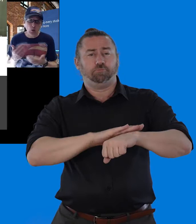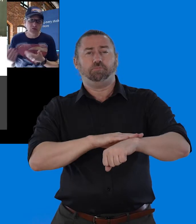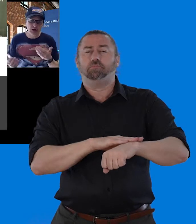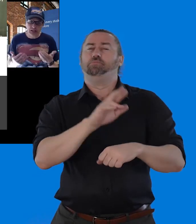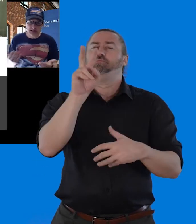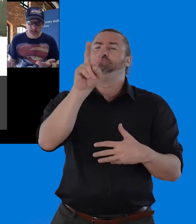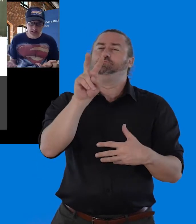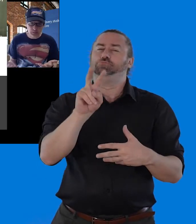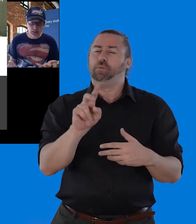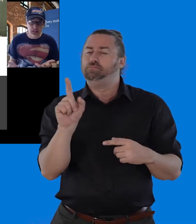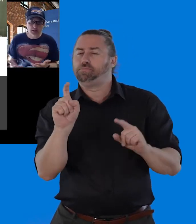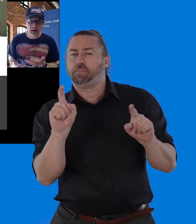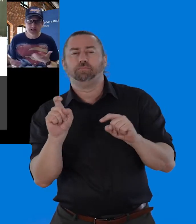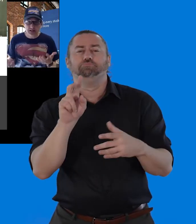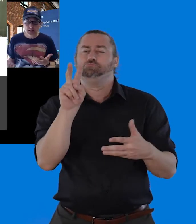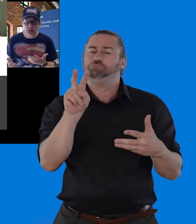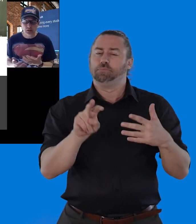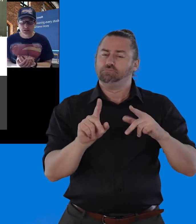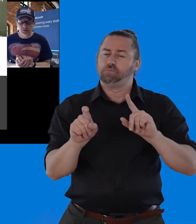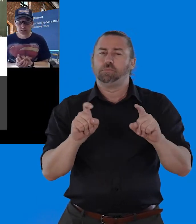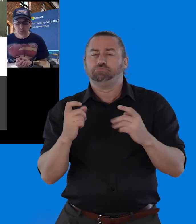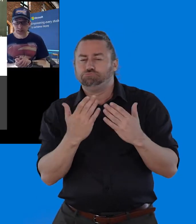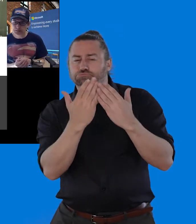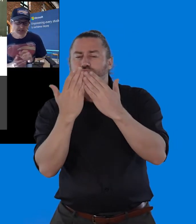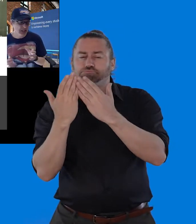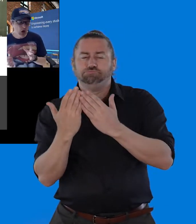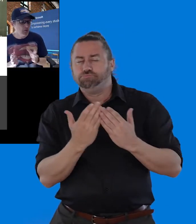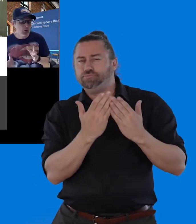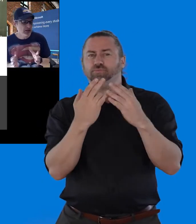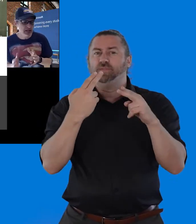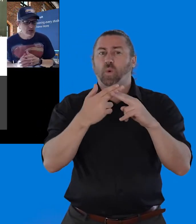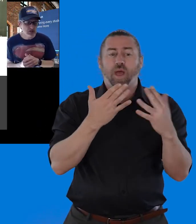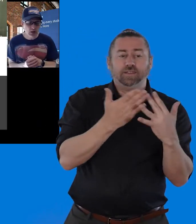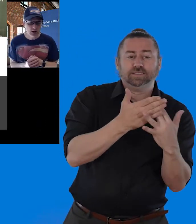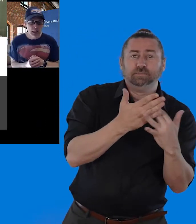what we've got in the accessibility space and in the inclusivity space, but there's a lot more in there as well.